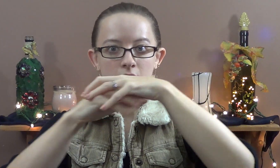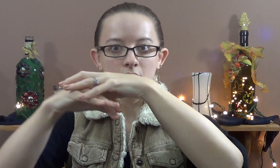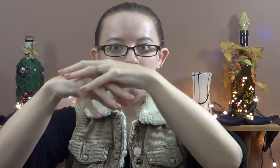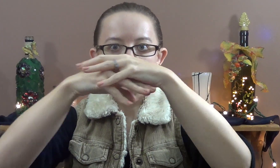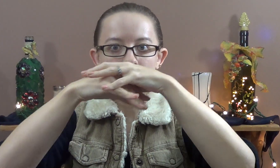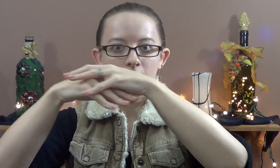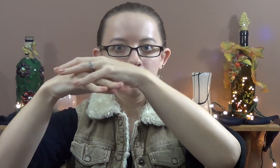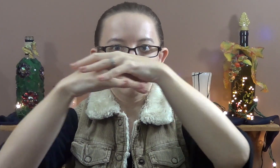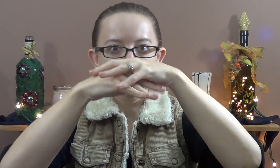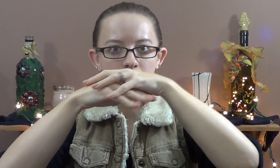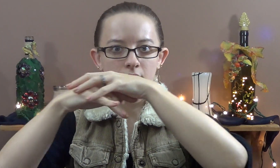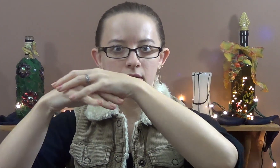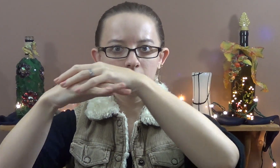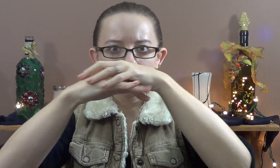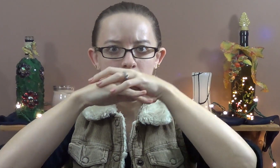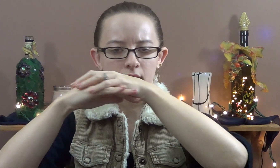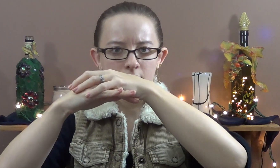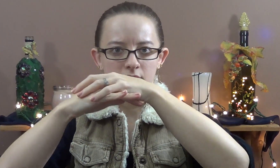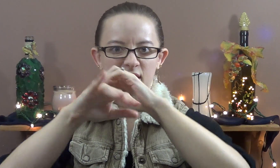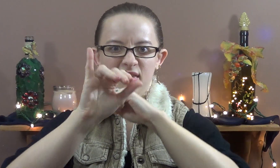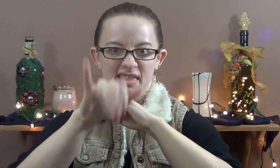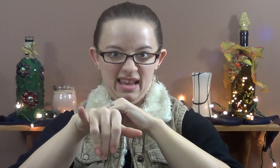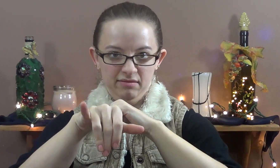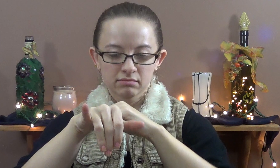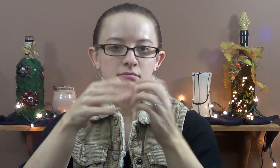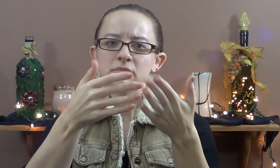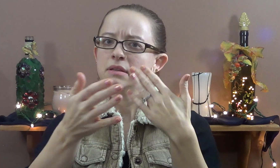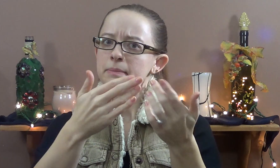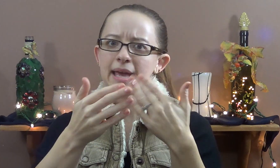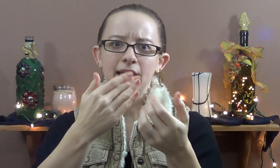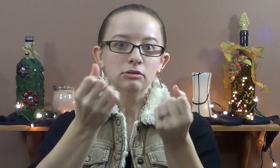the signers hands. Like so, and like you saw in the video.